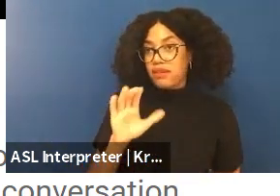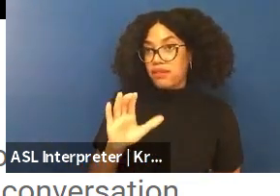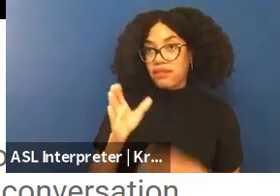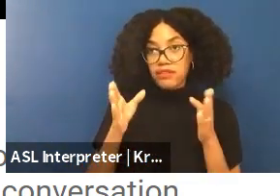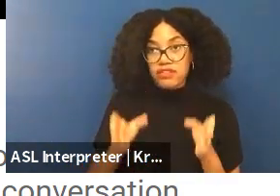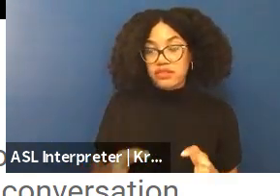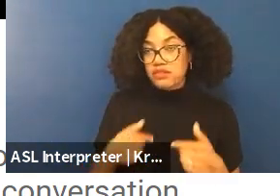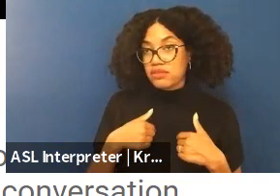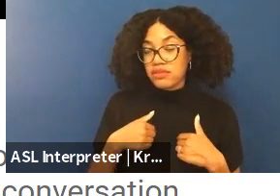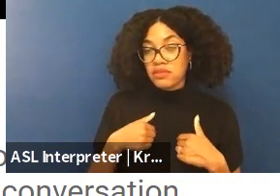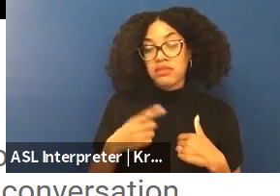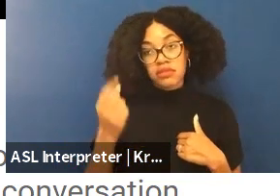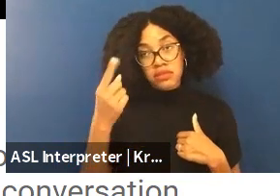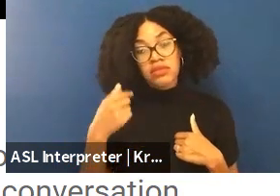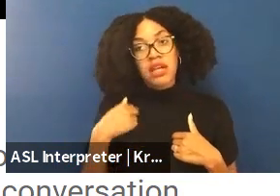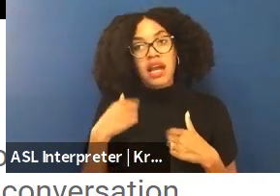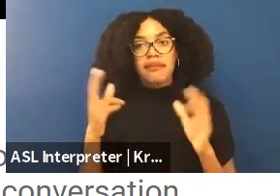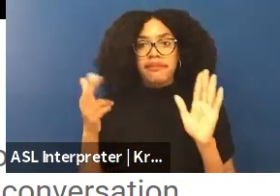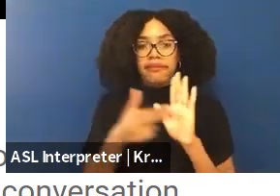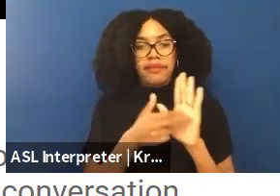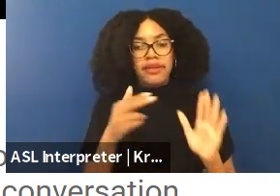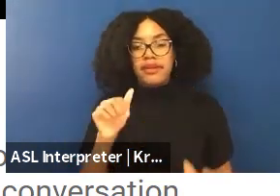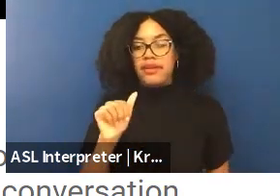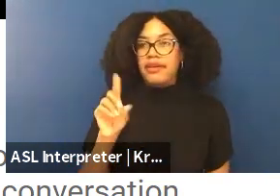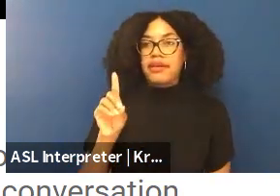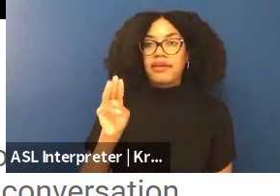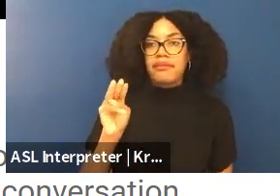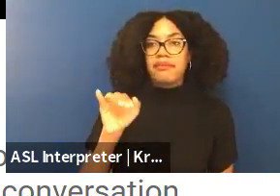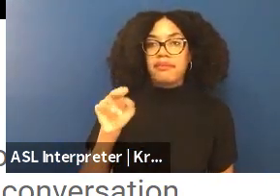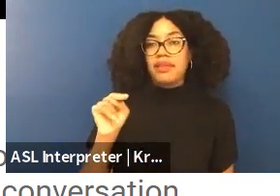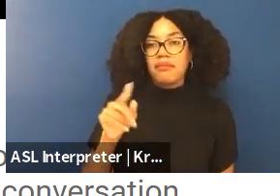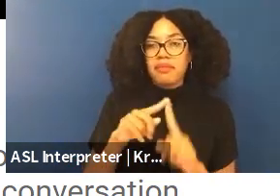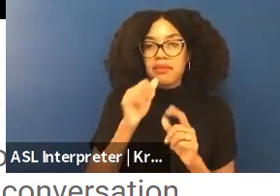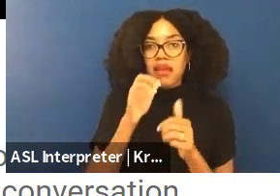designated as an administrator, I'm not really-- I'm not upper administration. I have no power.